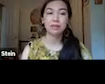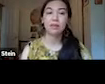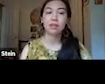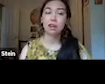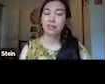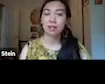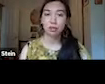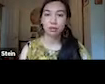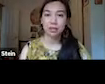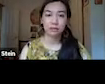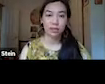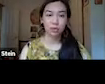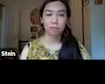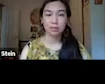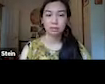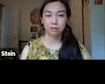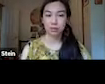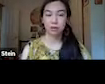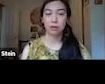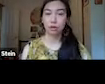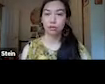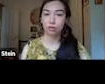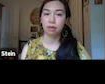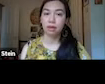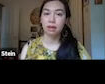of the arts and creativity to our mental and physical health overall as well